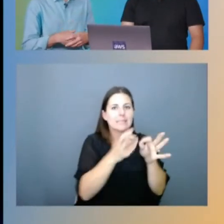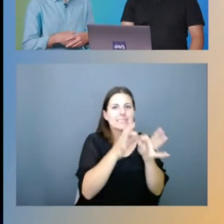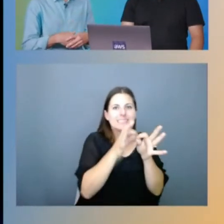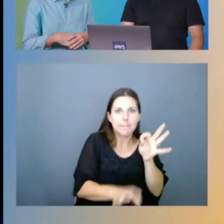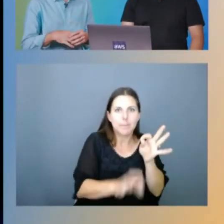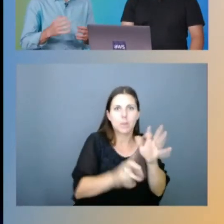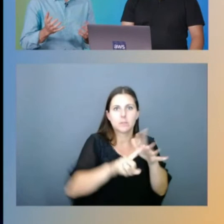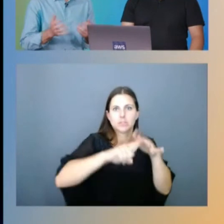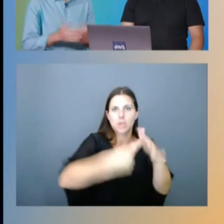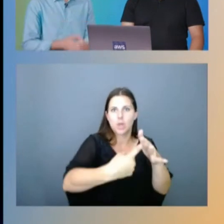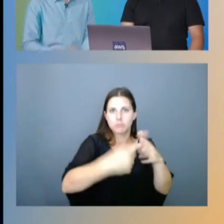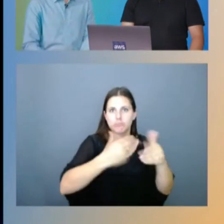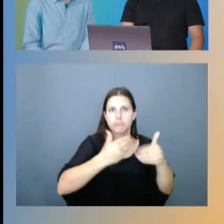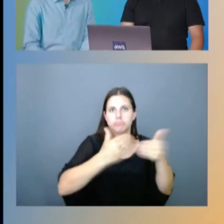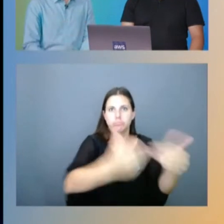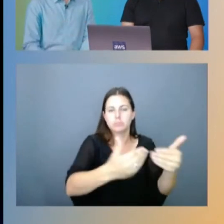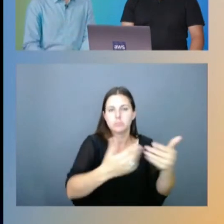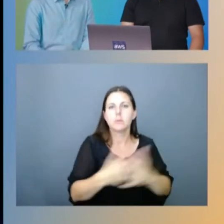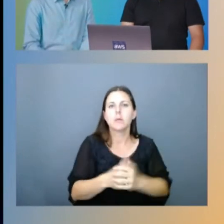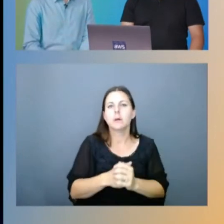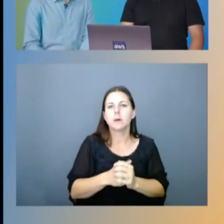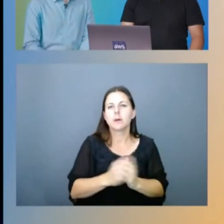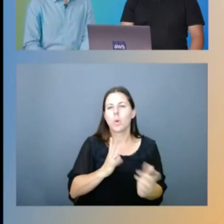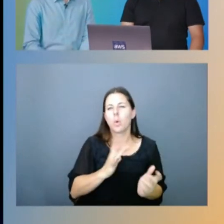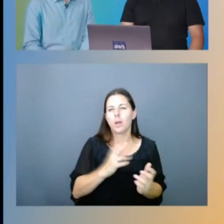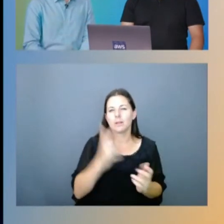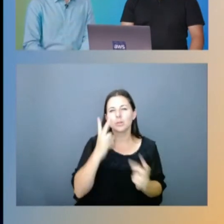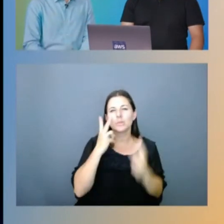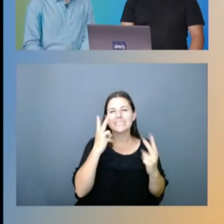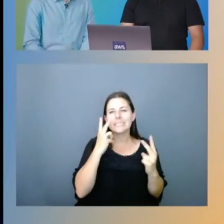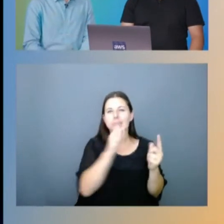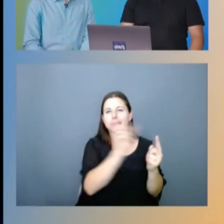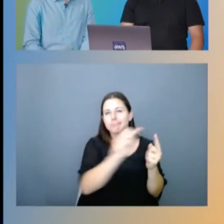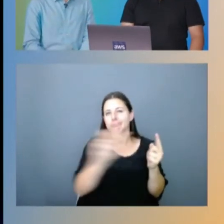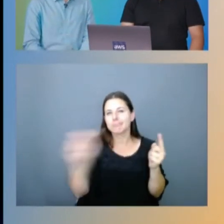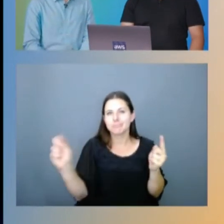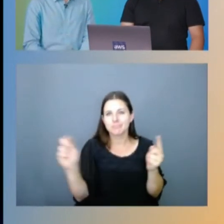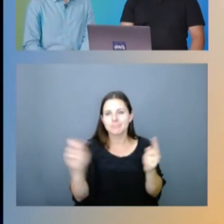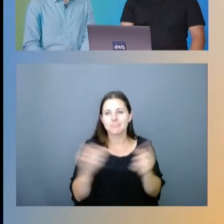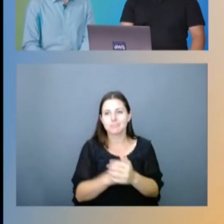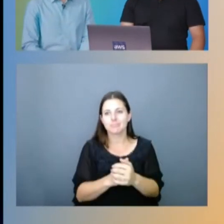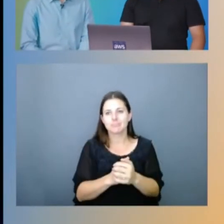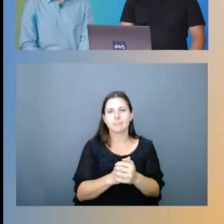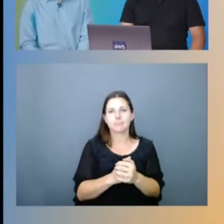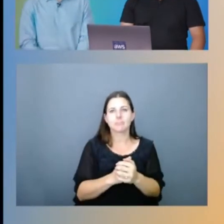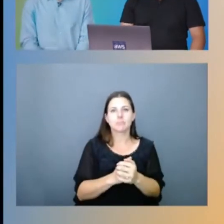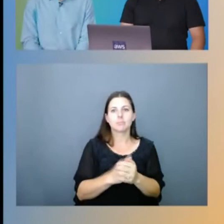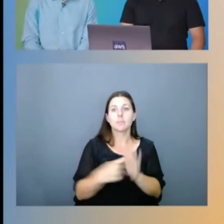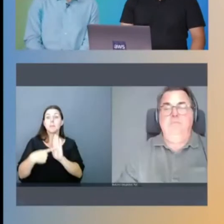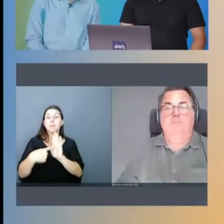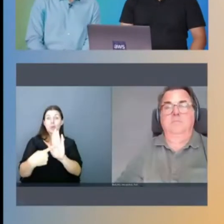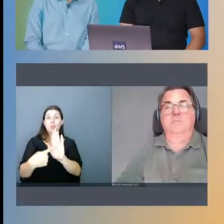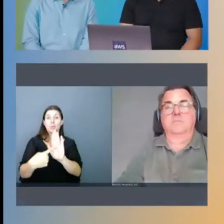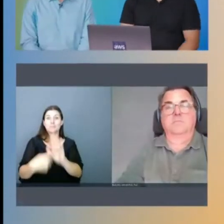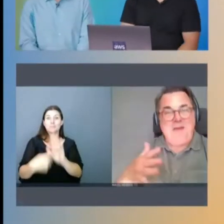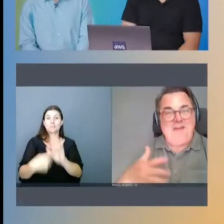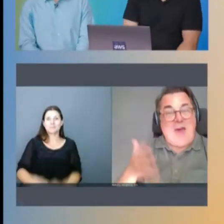So it's really cool to see that here as well, Ron. [Ron] So let me show it to you. All right, oh, even better .